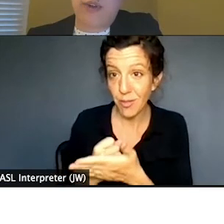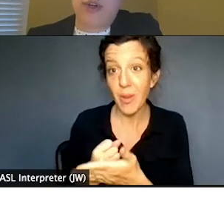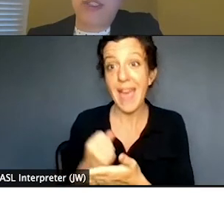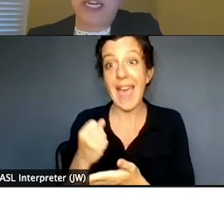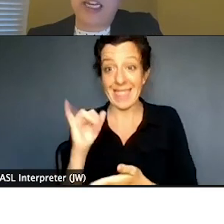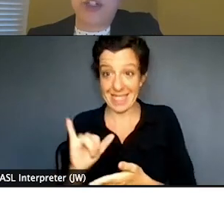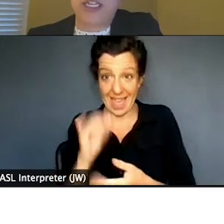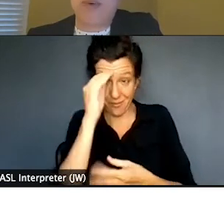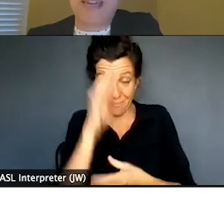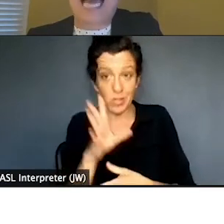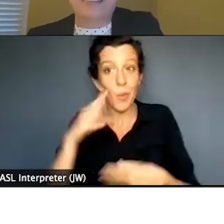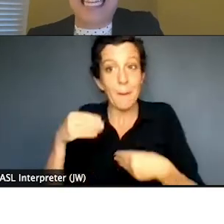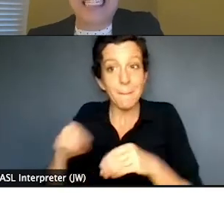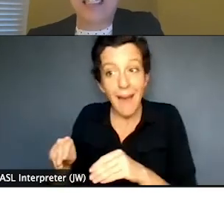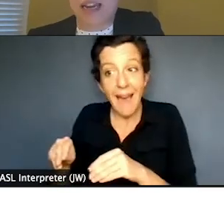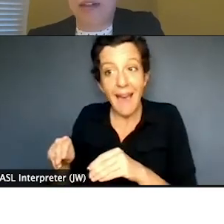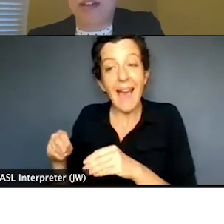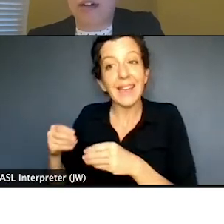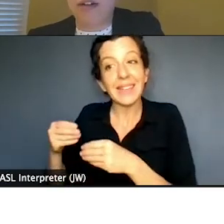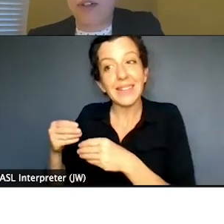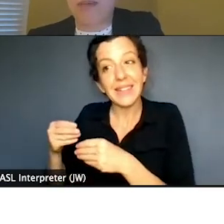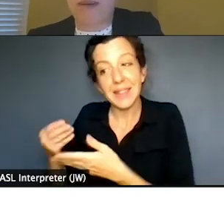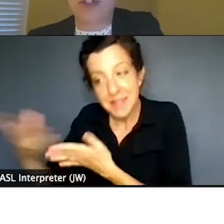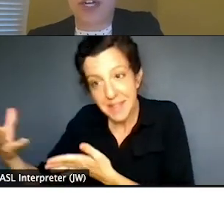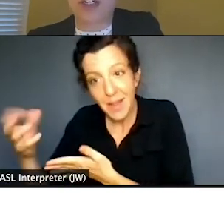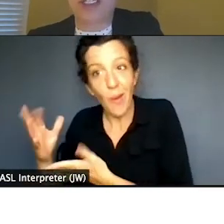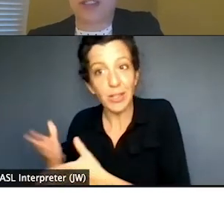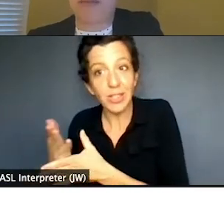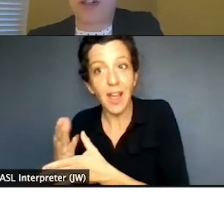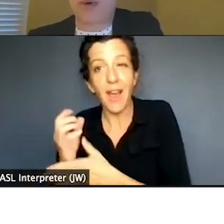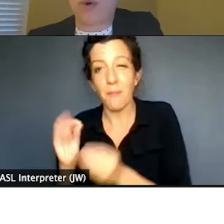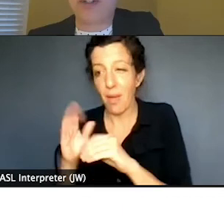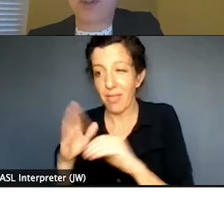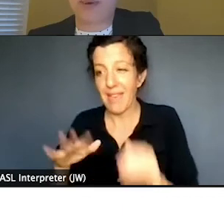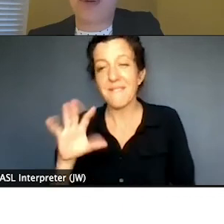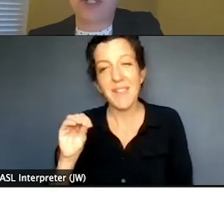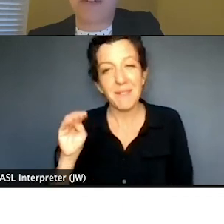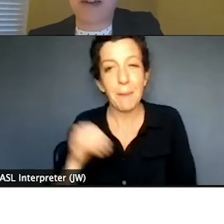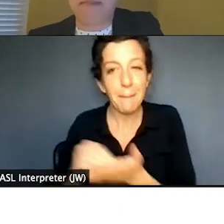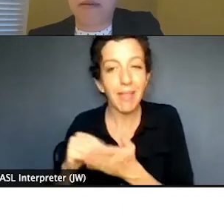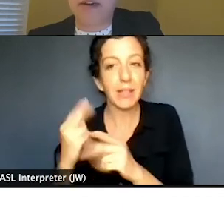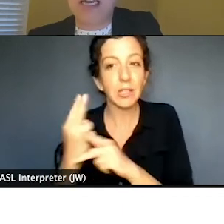for the new state agency would be at least $10 million. The proposition actually specifically requires an appropriation of that amount.